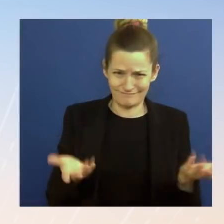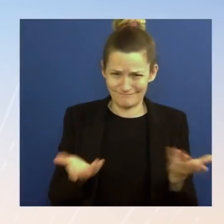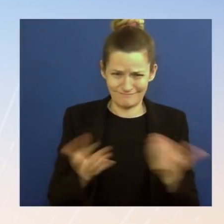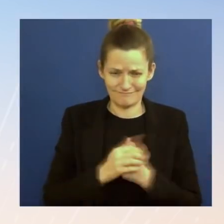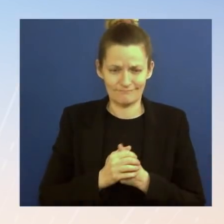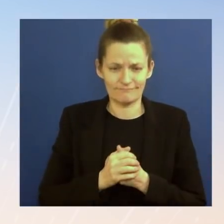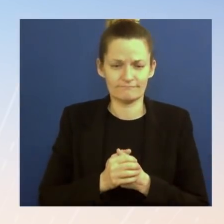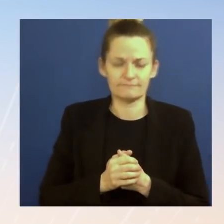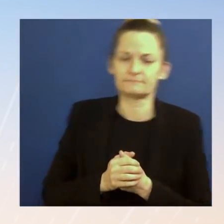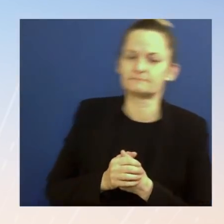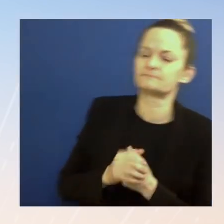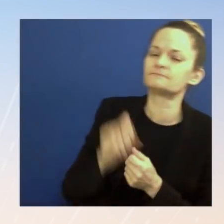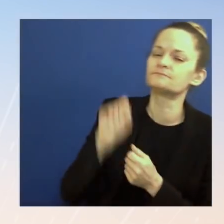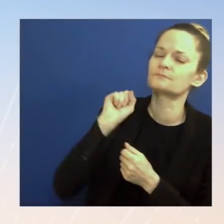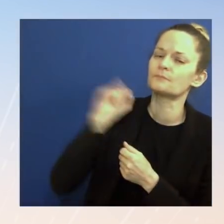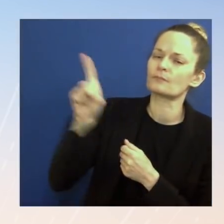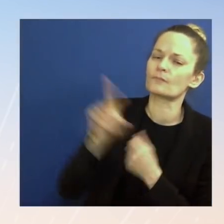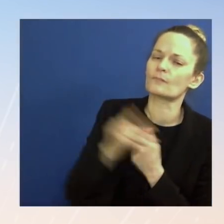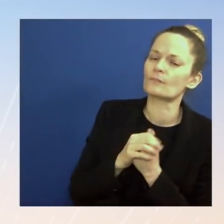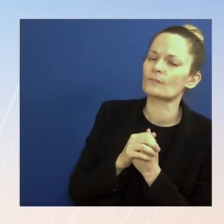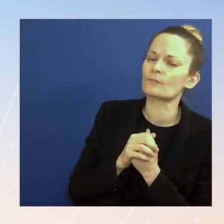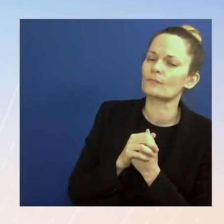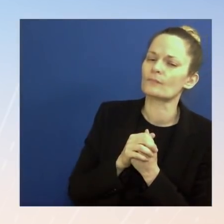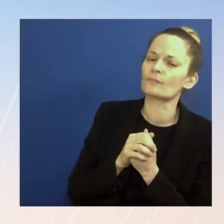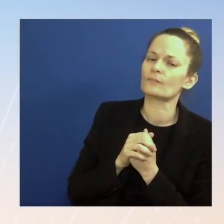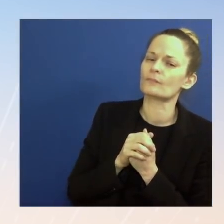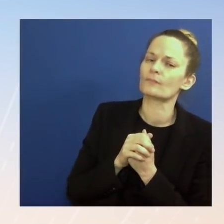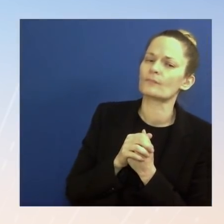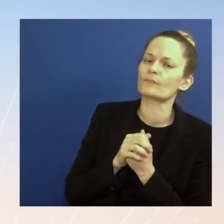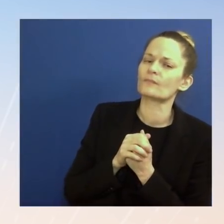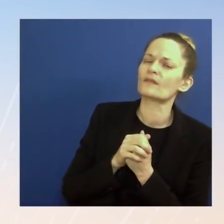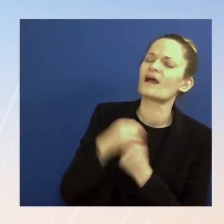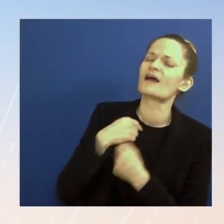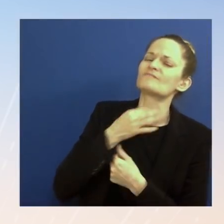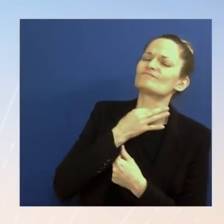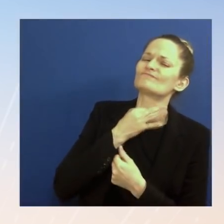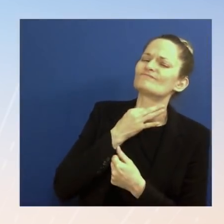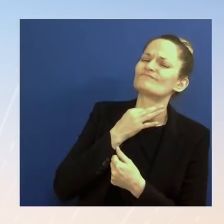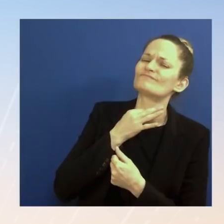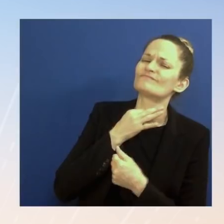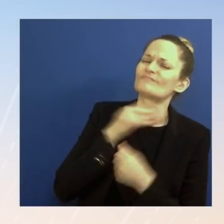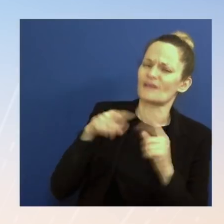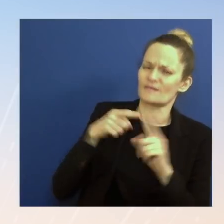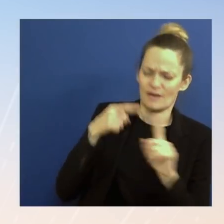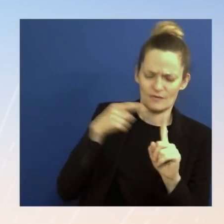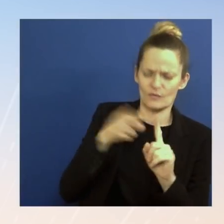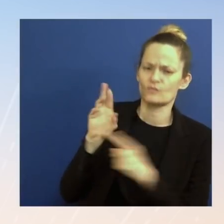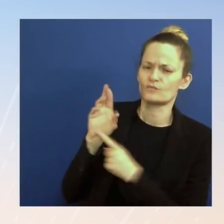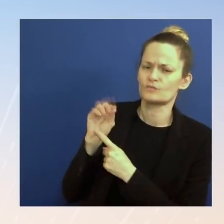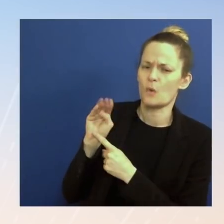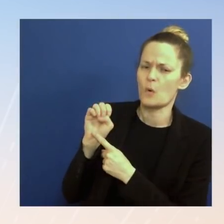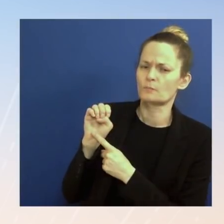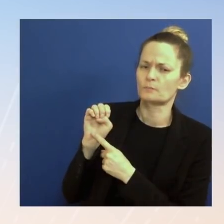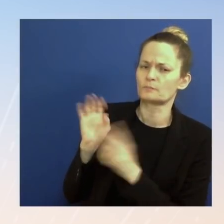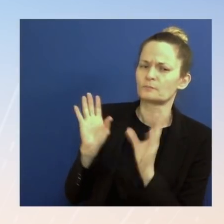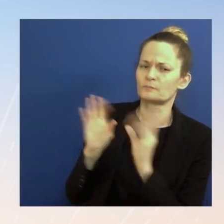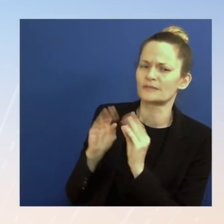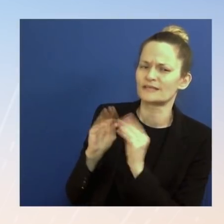what are the consequences for China if they do aid Russia? Ms. Psaki: Well, I'm not going to get into specific consequences.